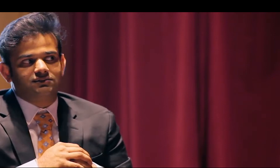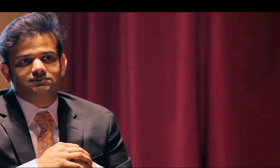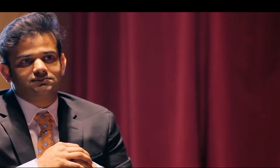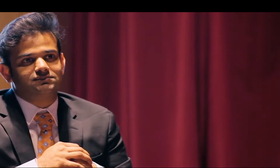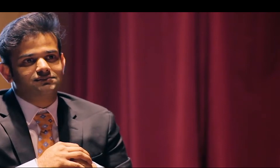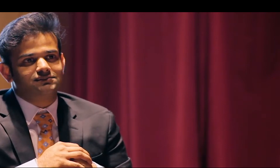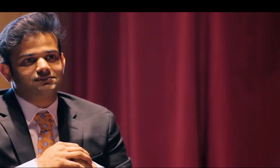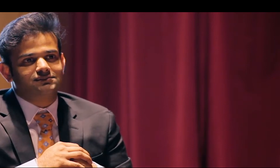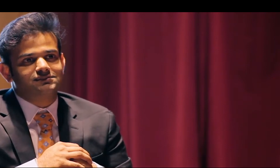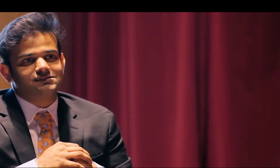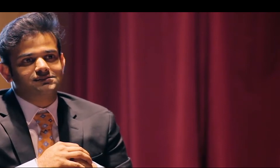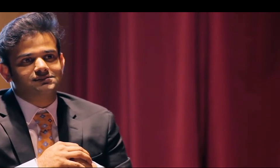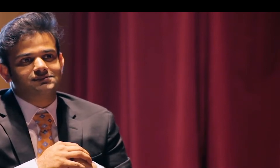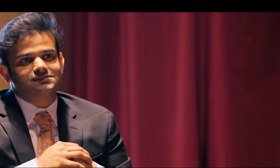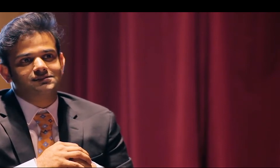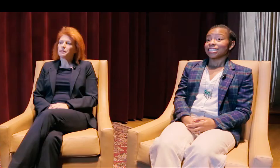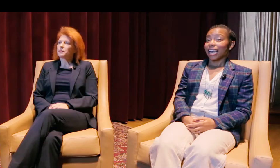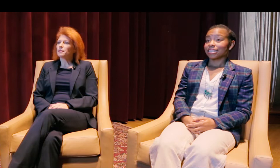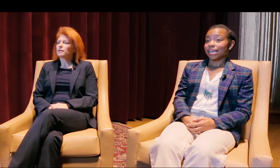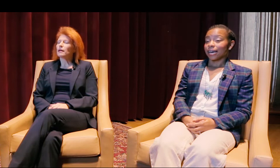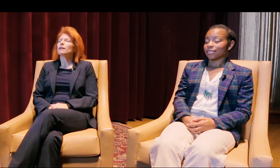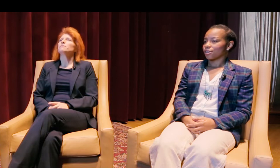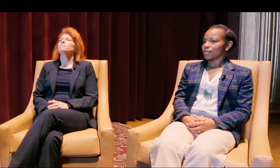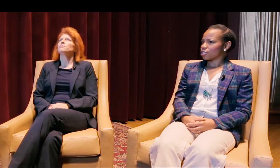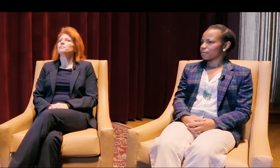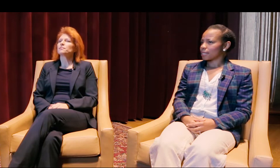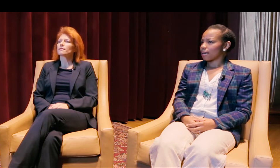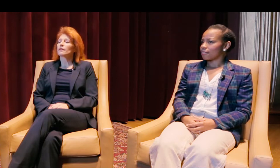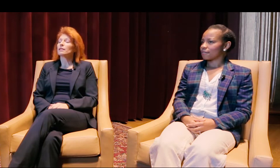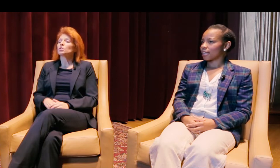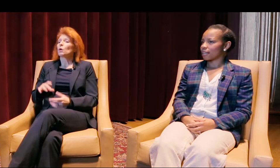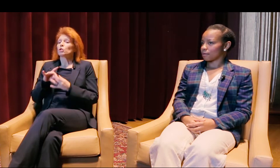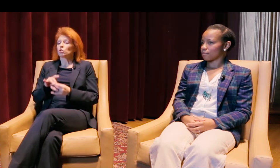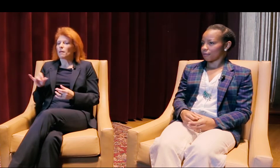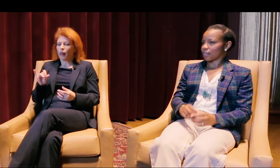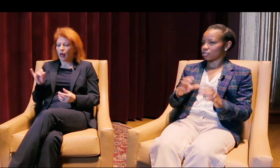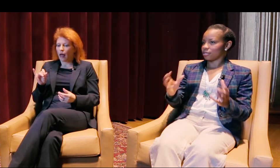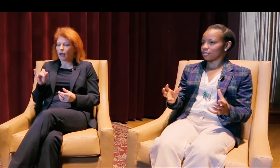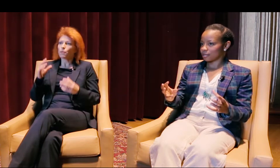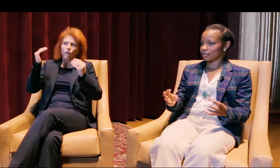What other work do you do? Yes, so, in terms of the professional work.